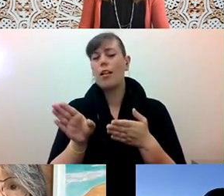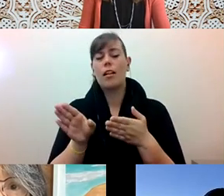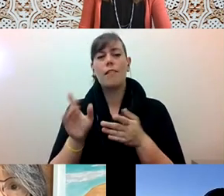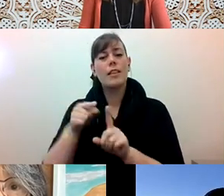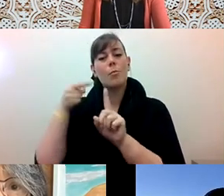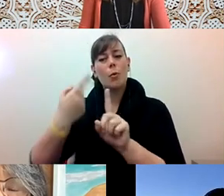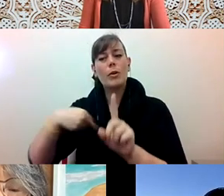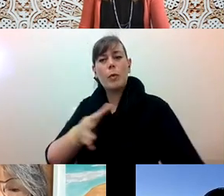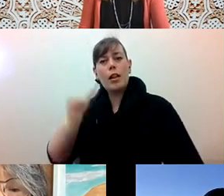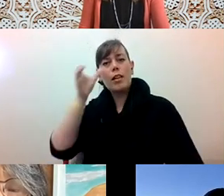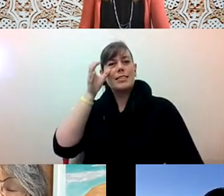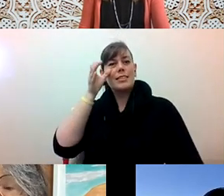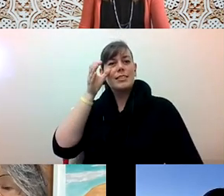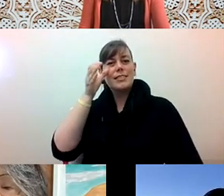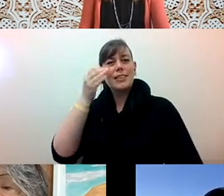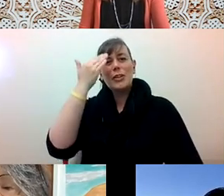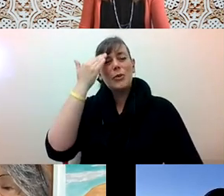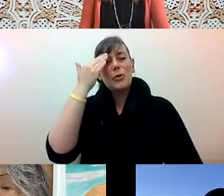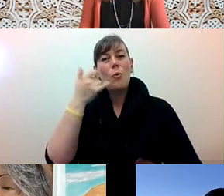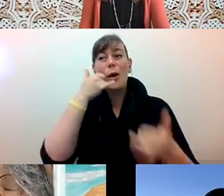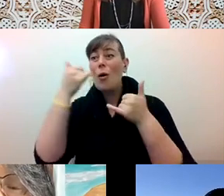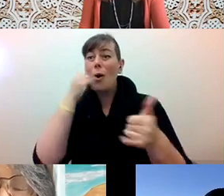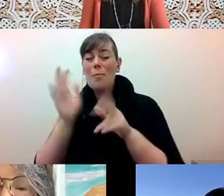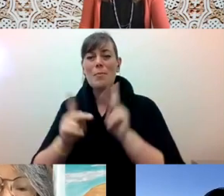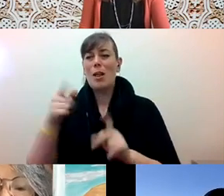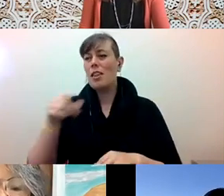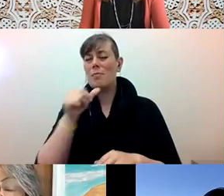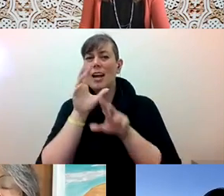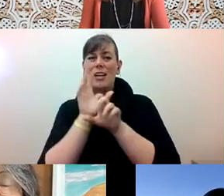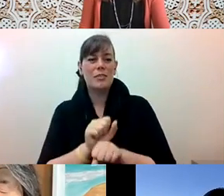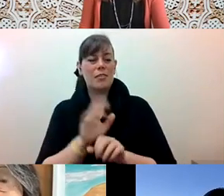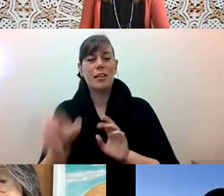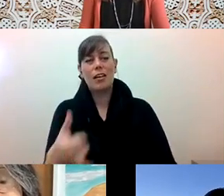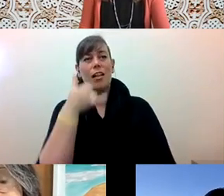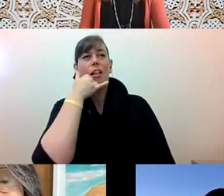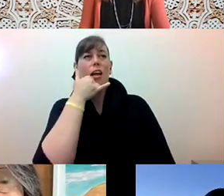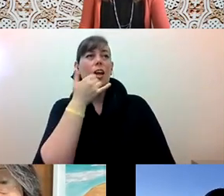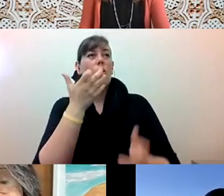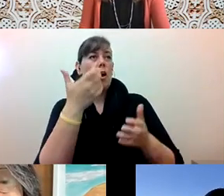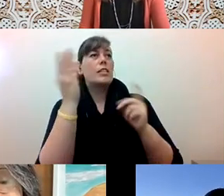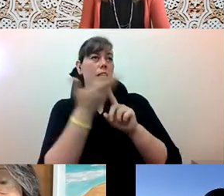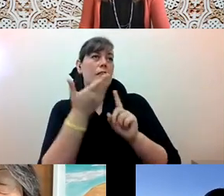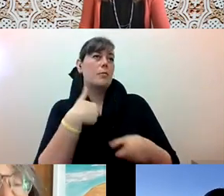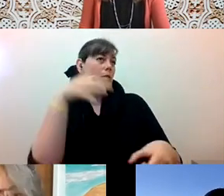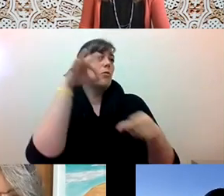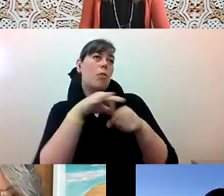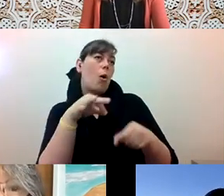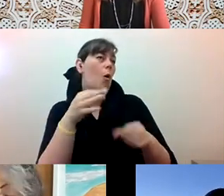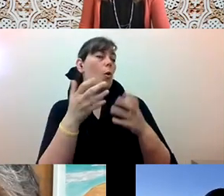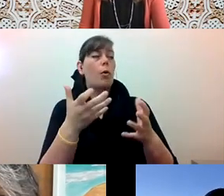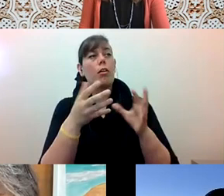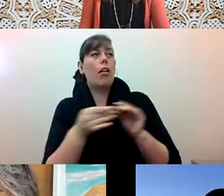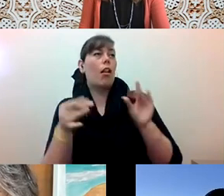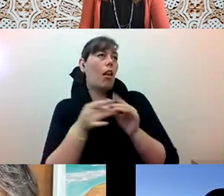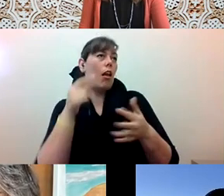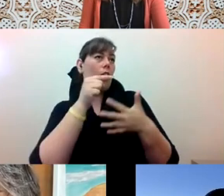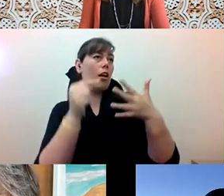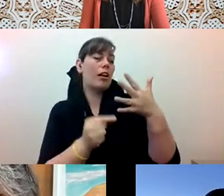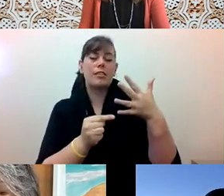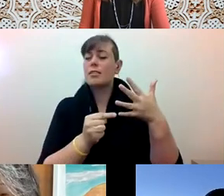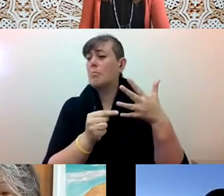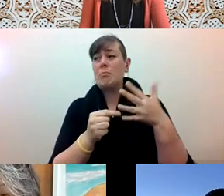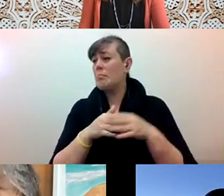Alex Tom he/him: And you know when you're calling people they're so not used to it. They're just... they're just pick up the phone oh my God you're going to tell me to vote one way or the other, you're going to say this, and then like no actually we just want to know how you feel.